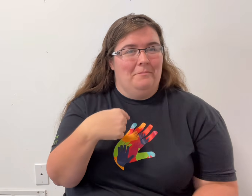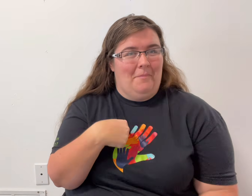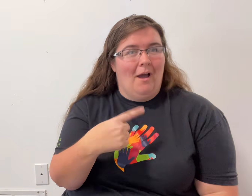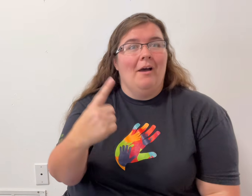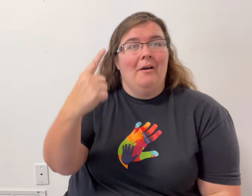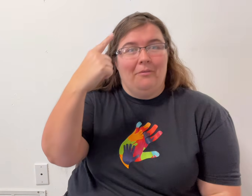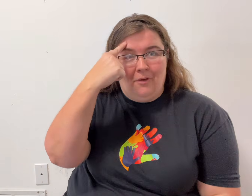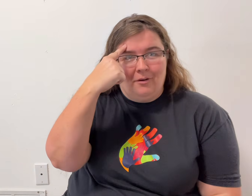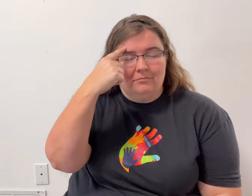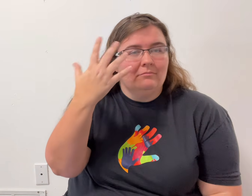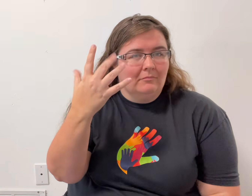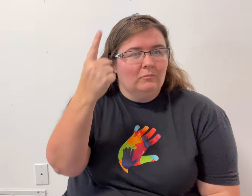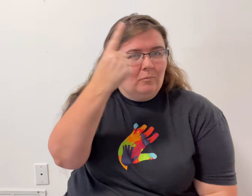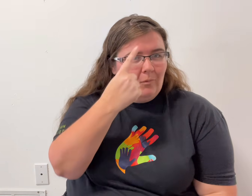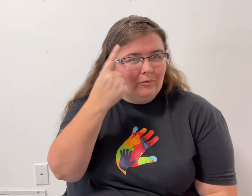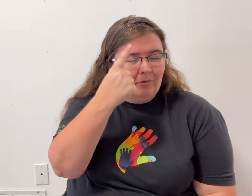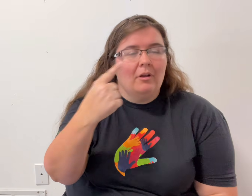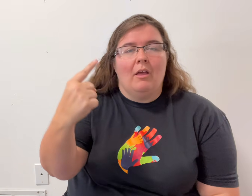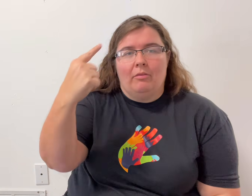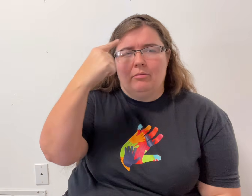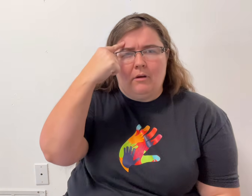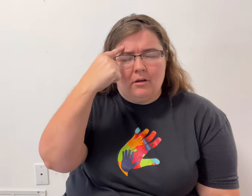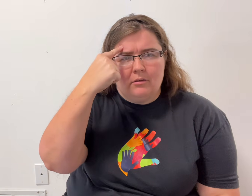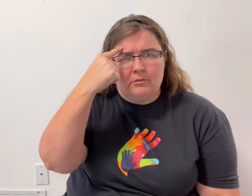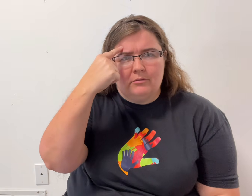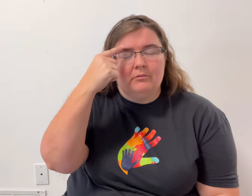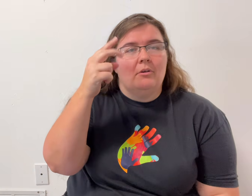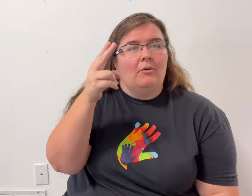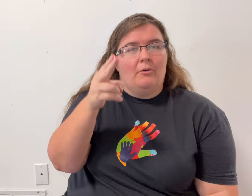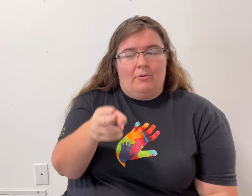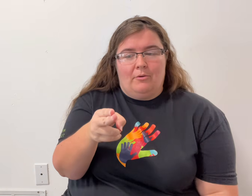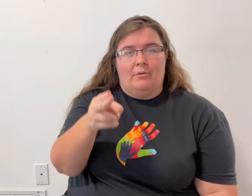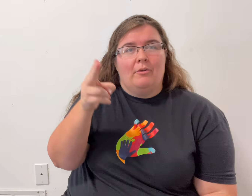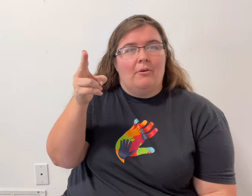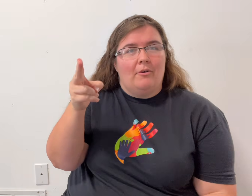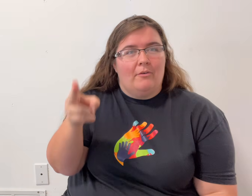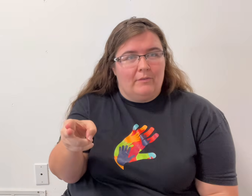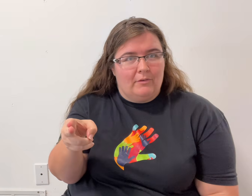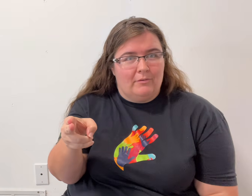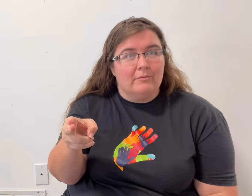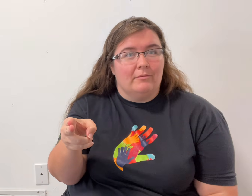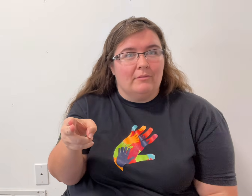ME THOUGHT (like wonder, but one thought) HARD OF HEARING